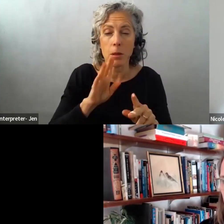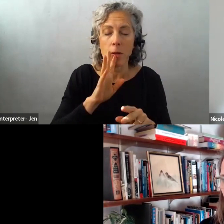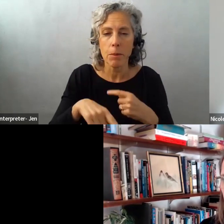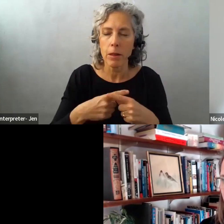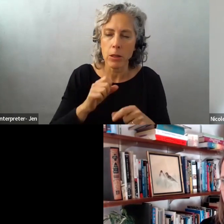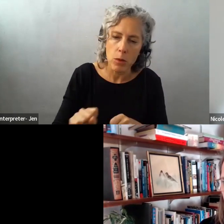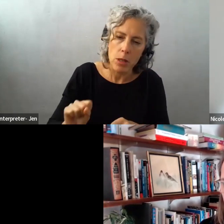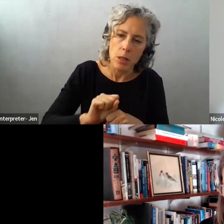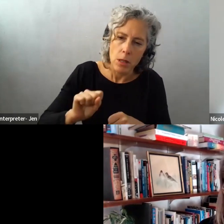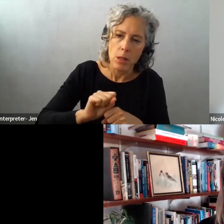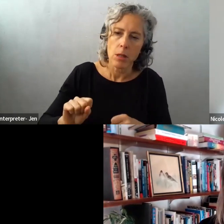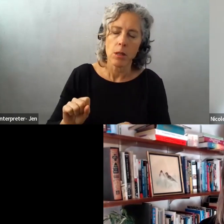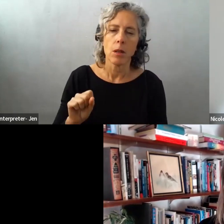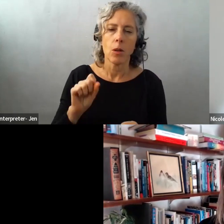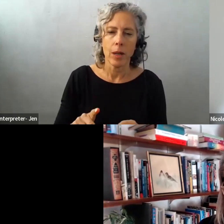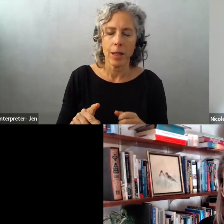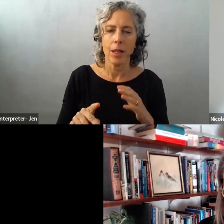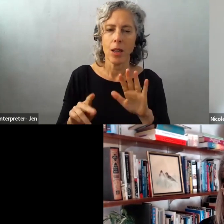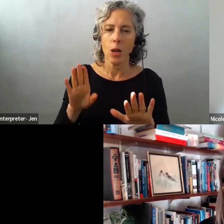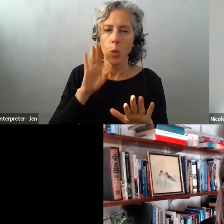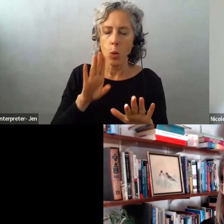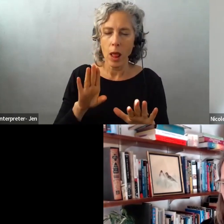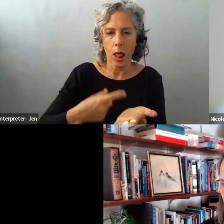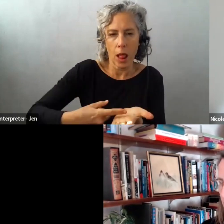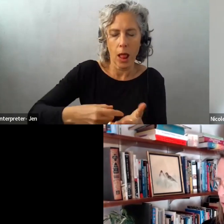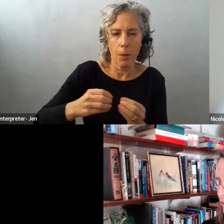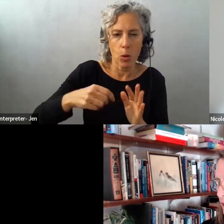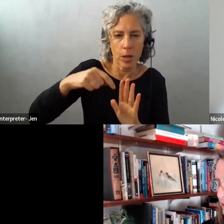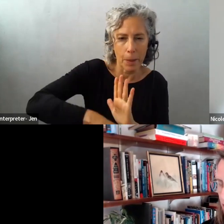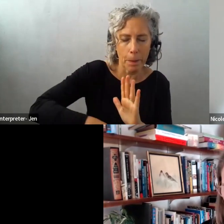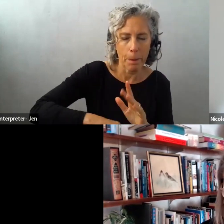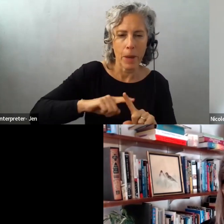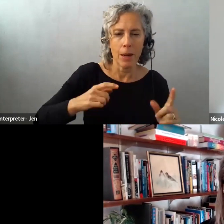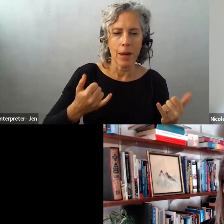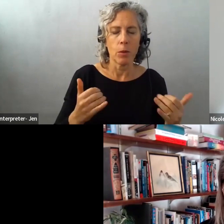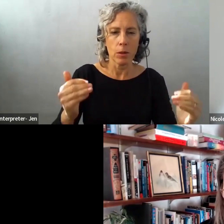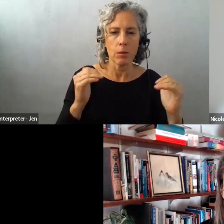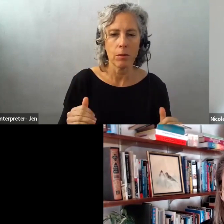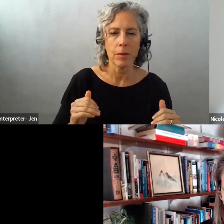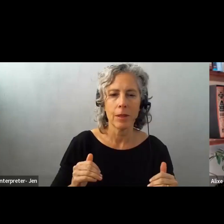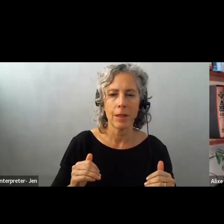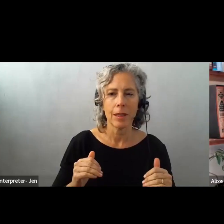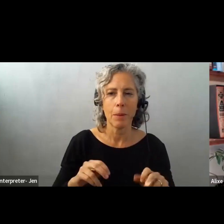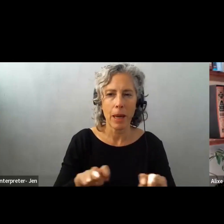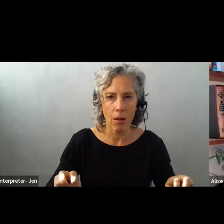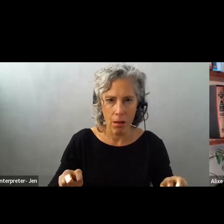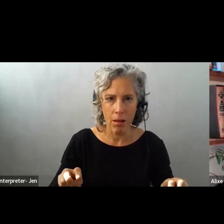we'll pick this up. And we'll keep going. We're going to move on to our next panelist. And the